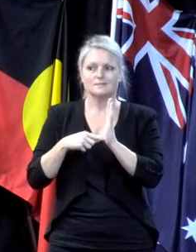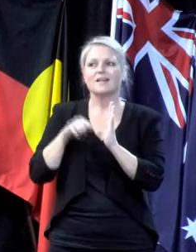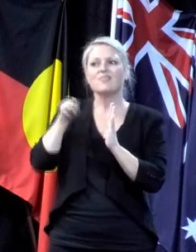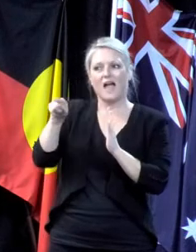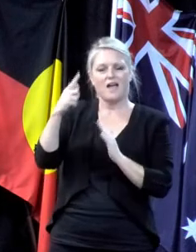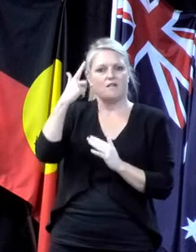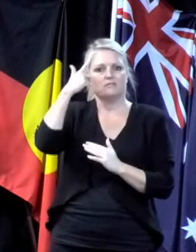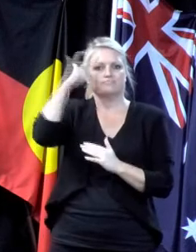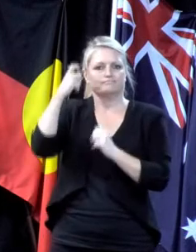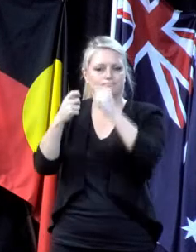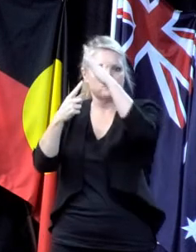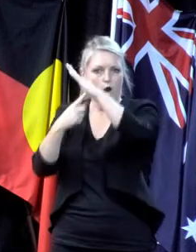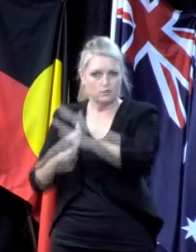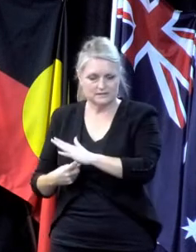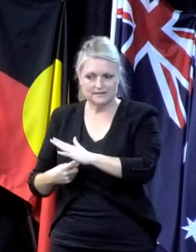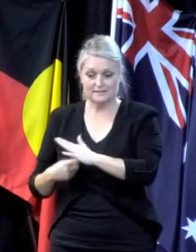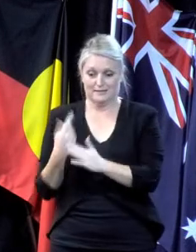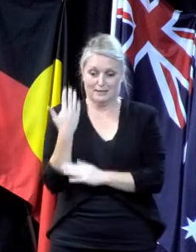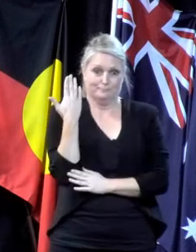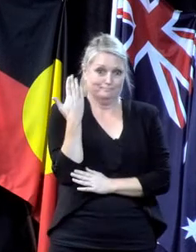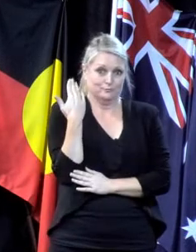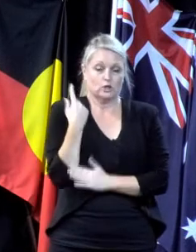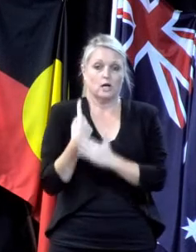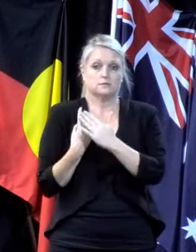Now, I’ve just been through this process, not last week, the week prior,